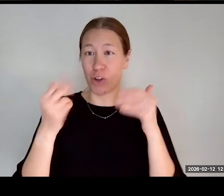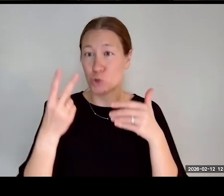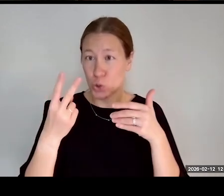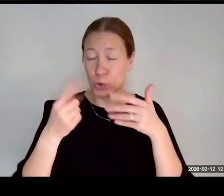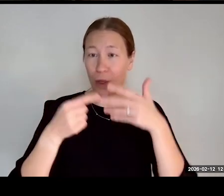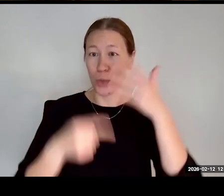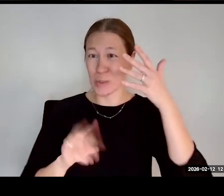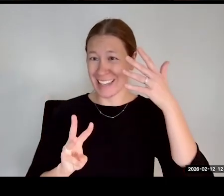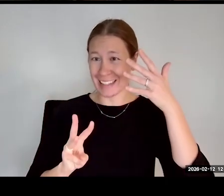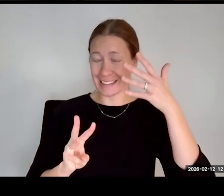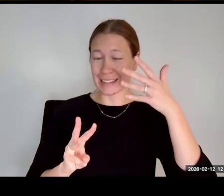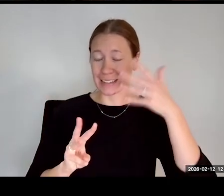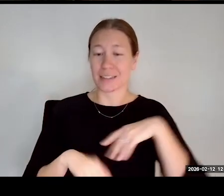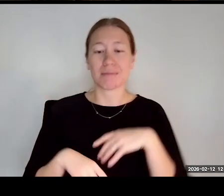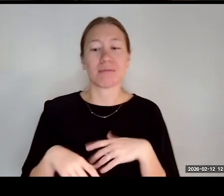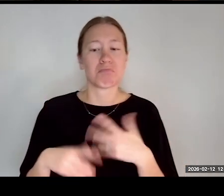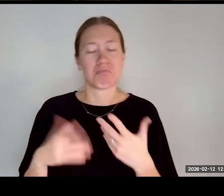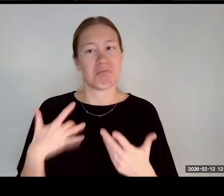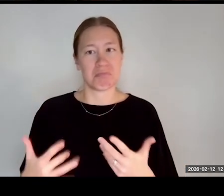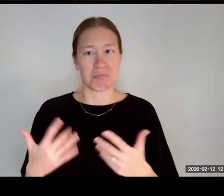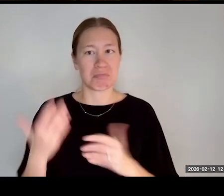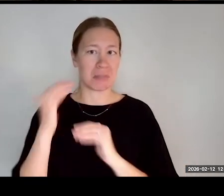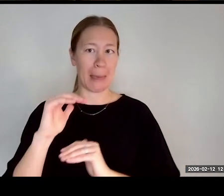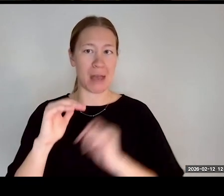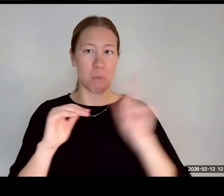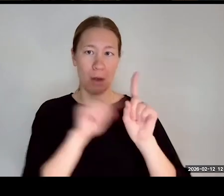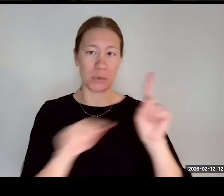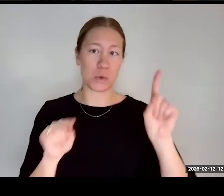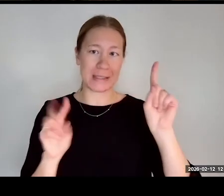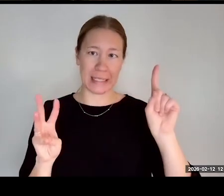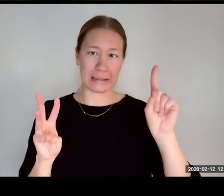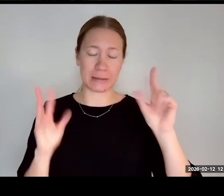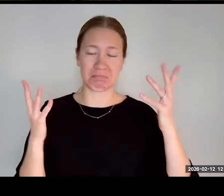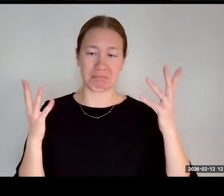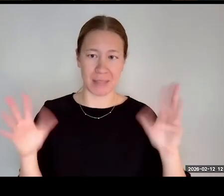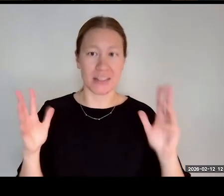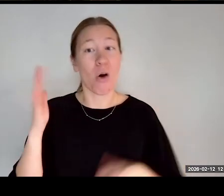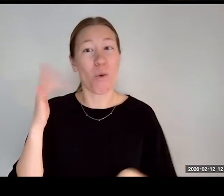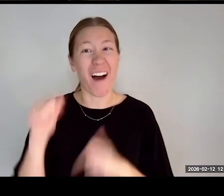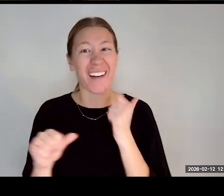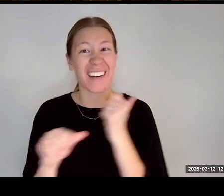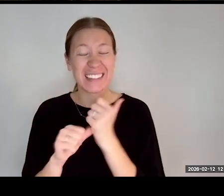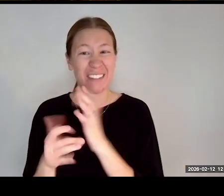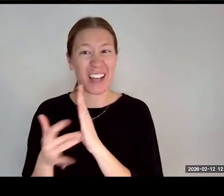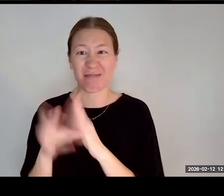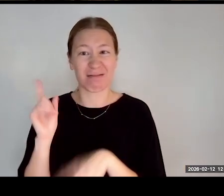We don't recommend going beyond heading level six, because again, assistive technology does not reference headings higher than that reliably.